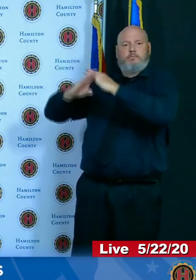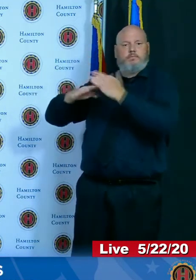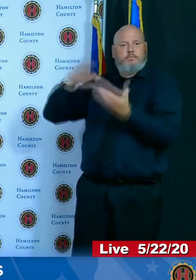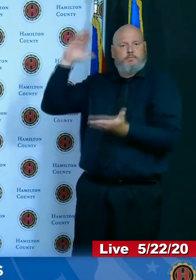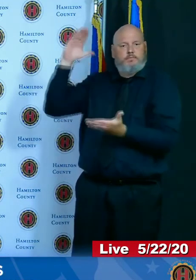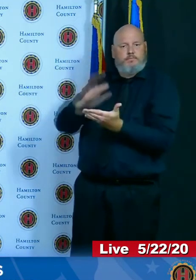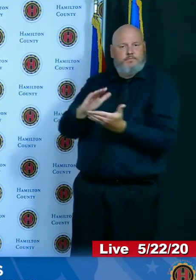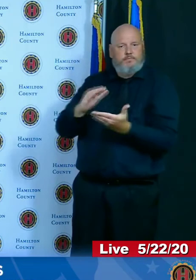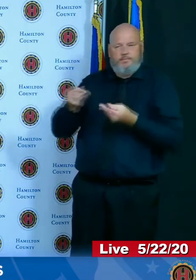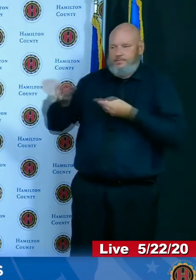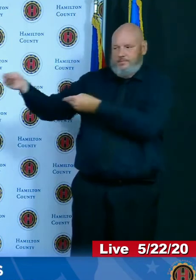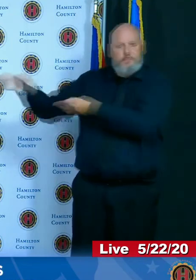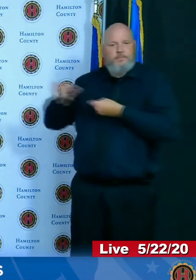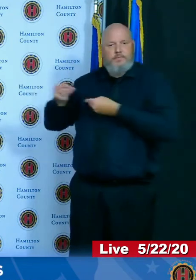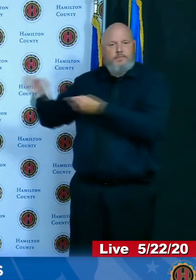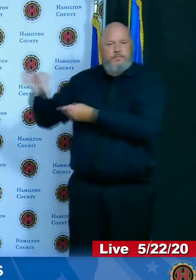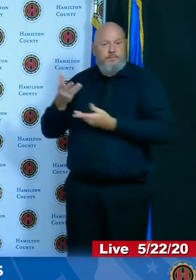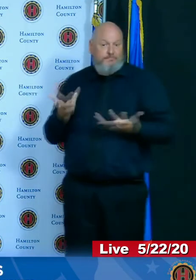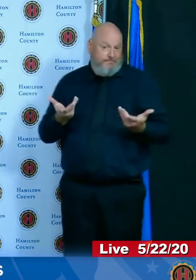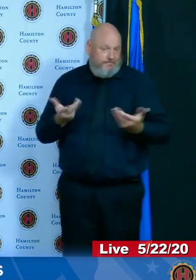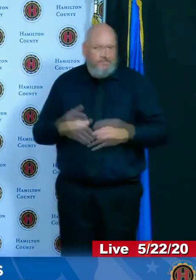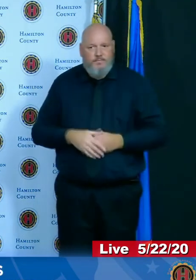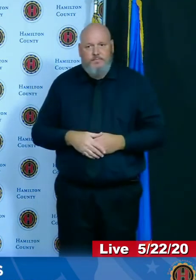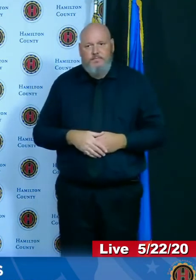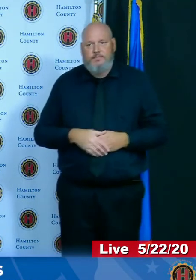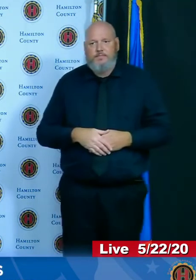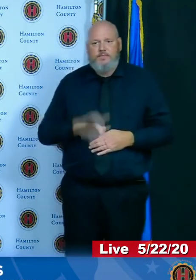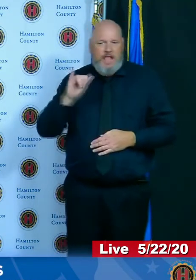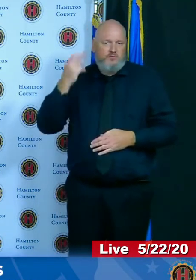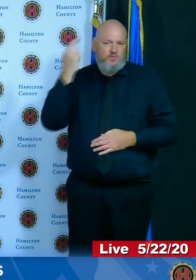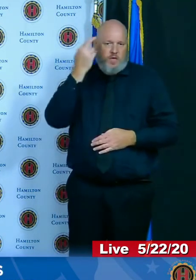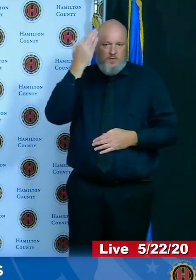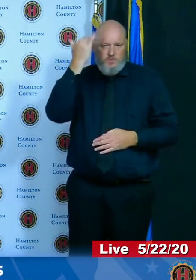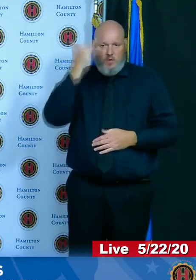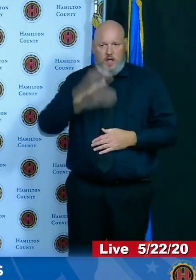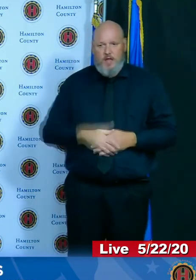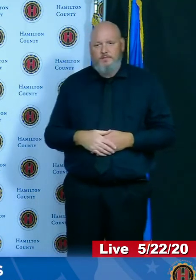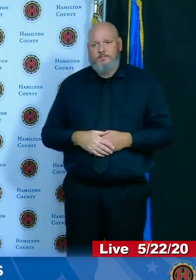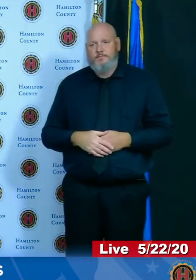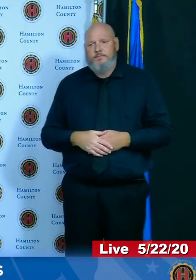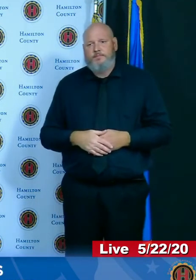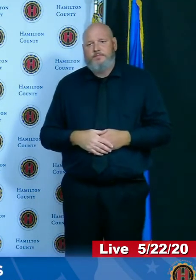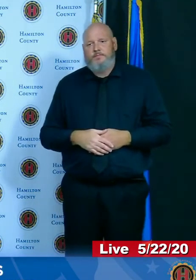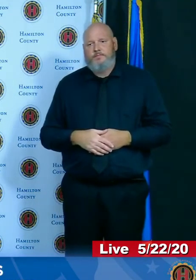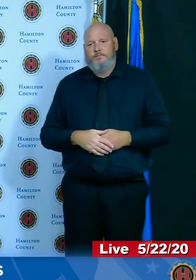other table the waitstaff had masks on everybody in the facility that was